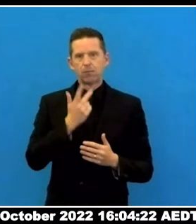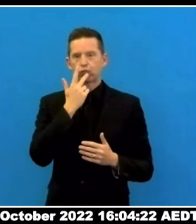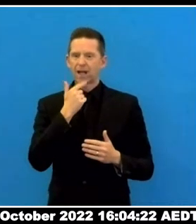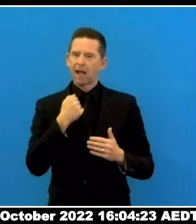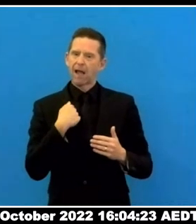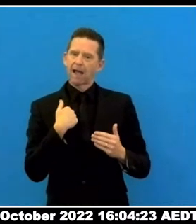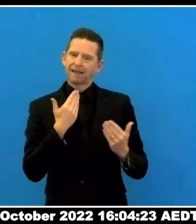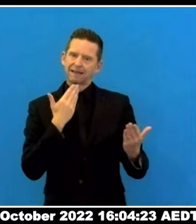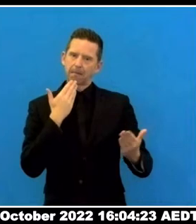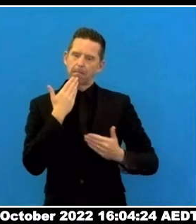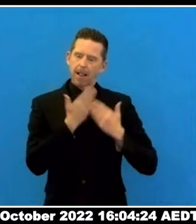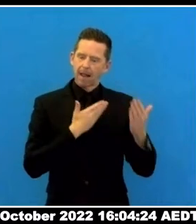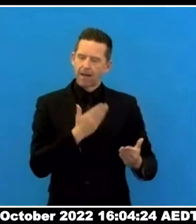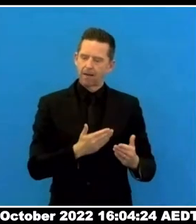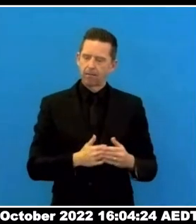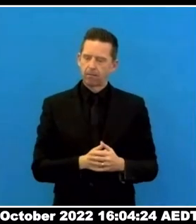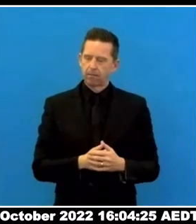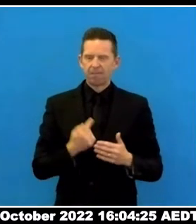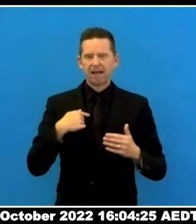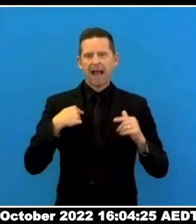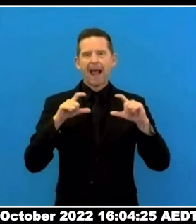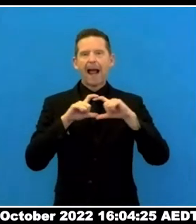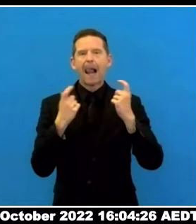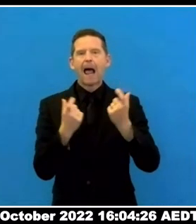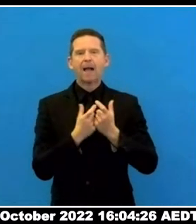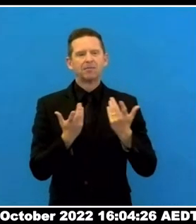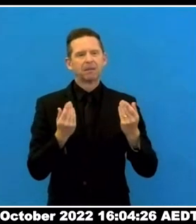and I explain it in my first language, no one in here will understand.